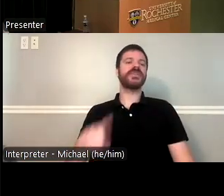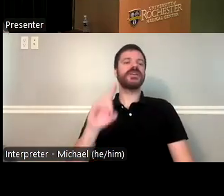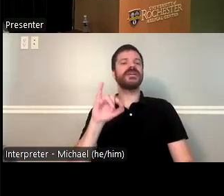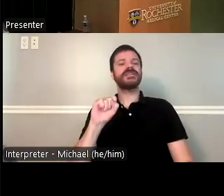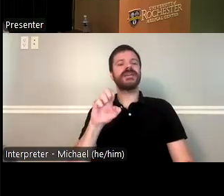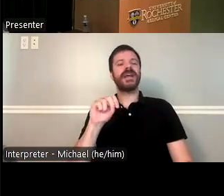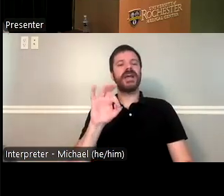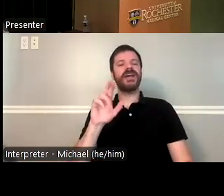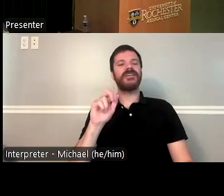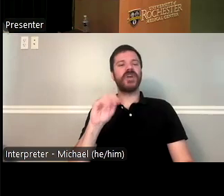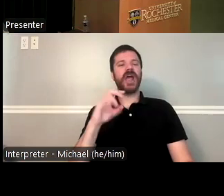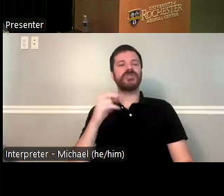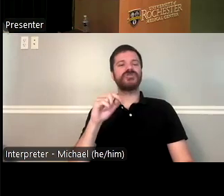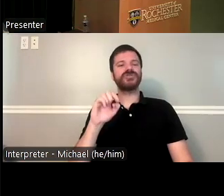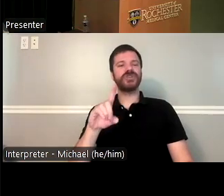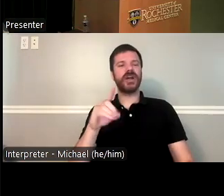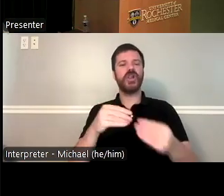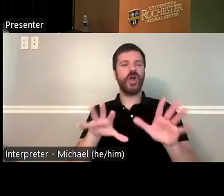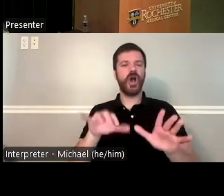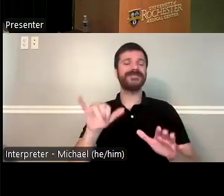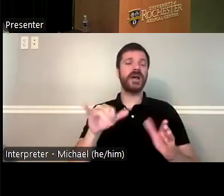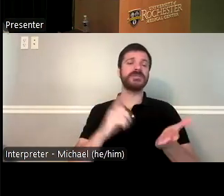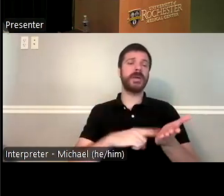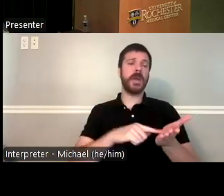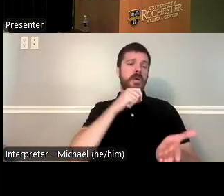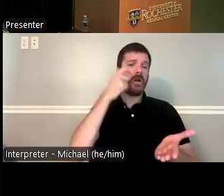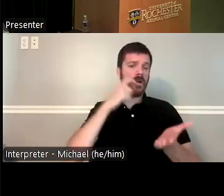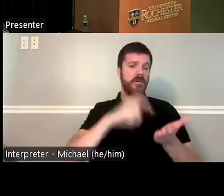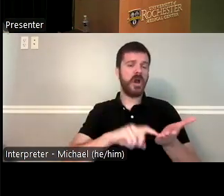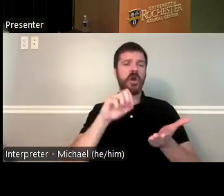either unacknowledged or trivialized and that's very common with pregnant